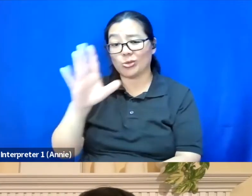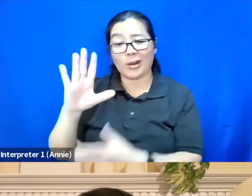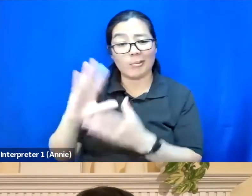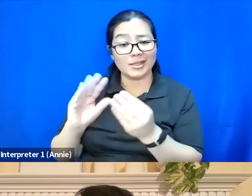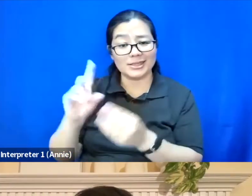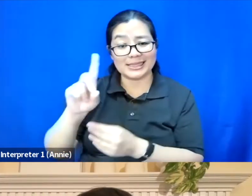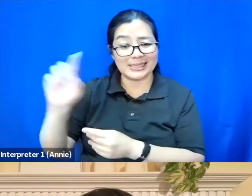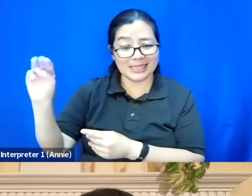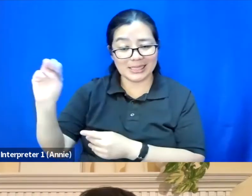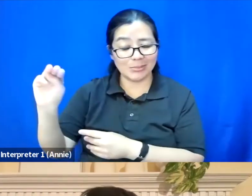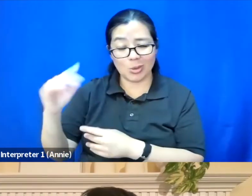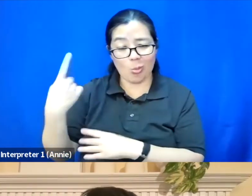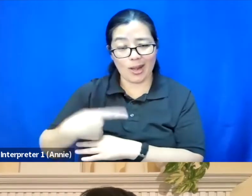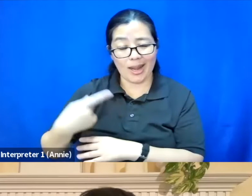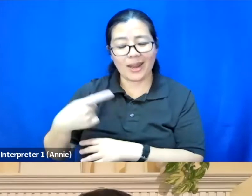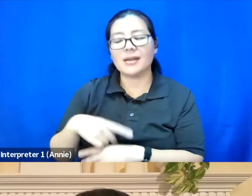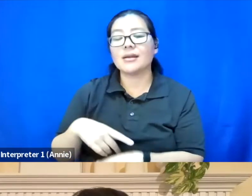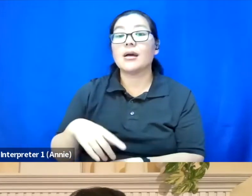I mean, that was my day job.